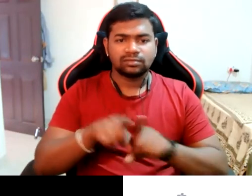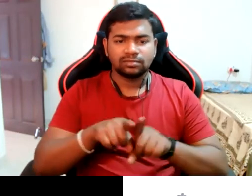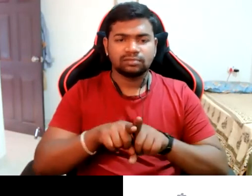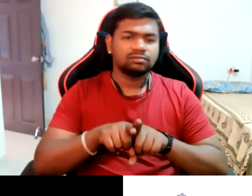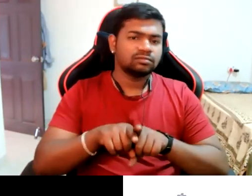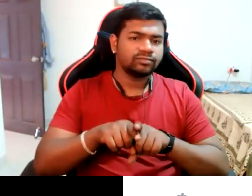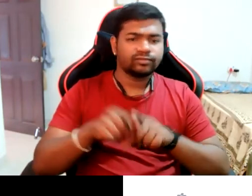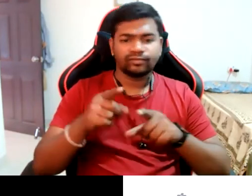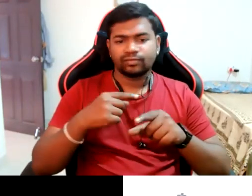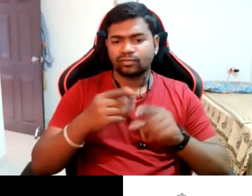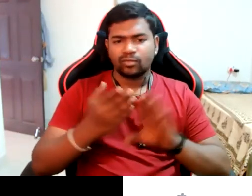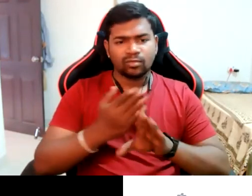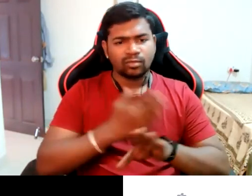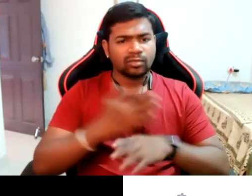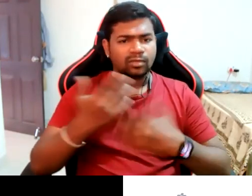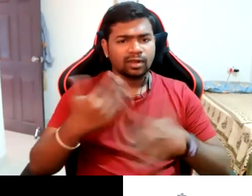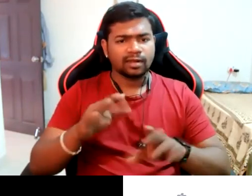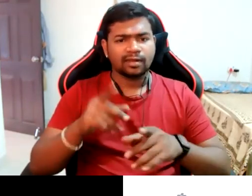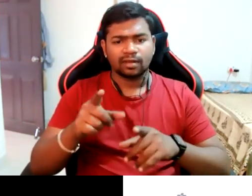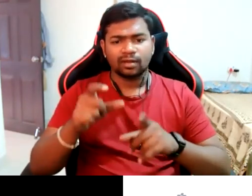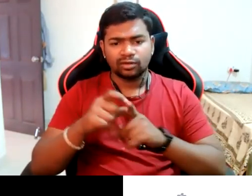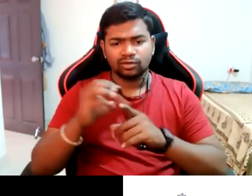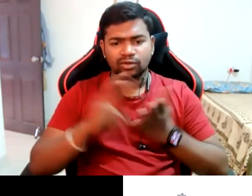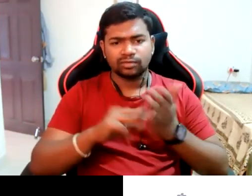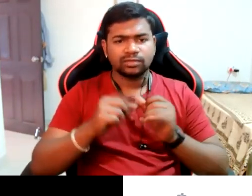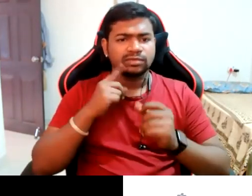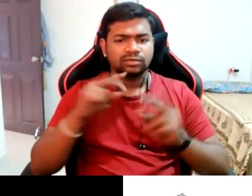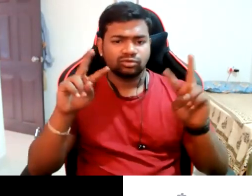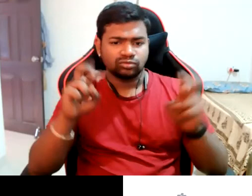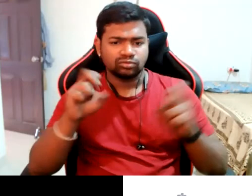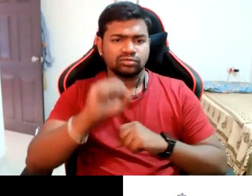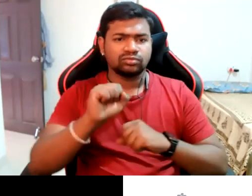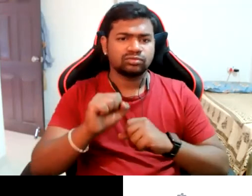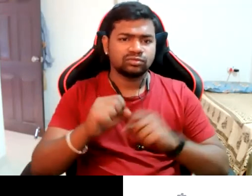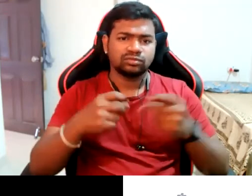Istem is already doing it doing like domain specific subtitling.